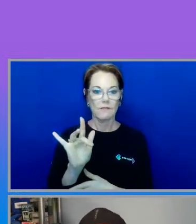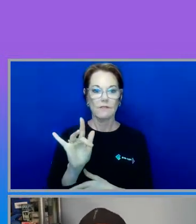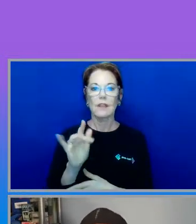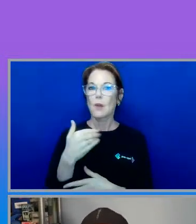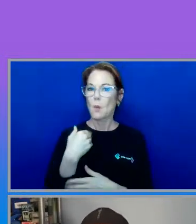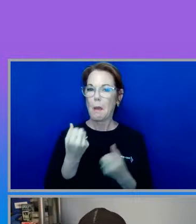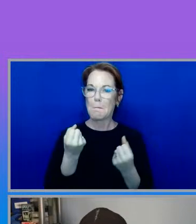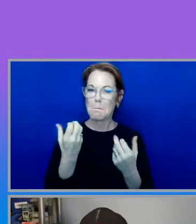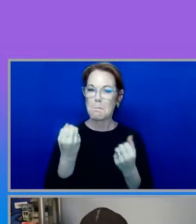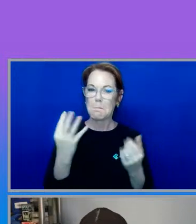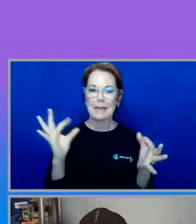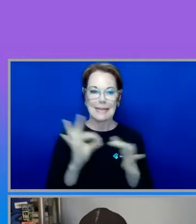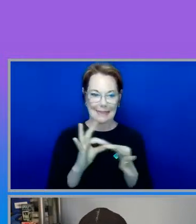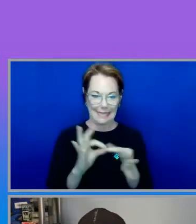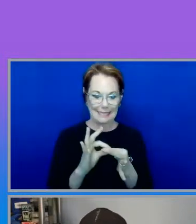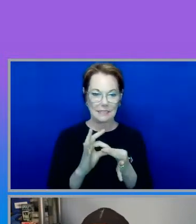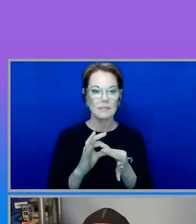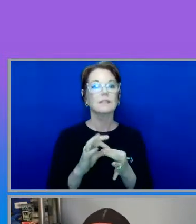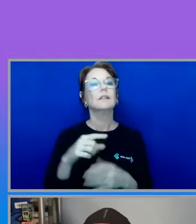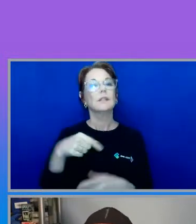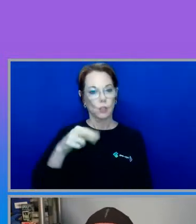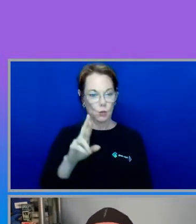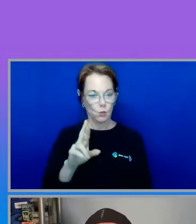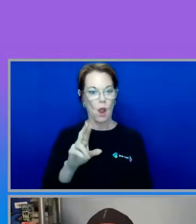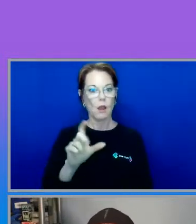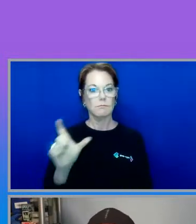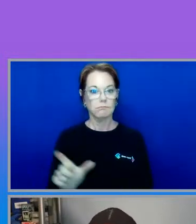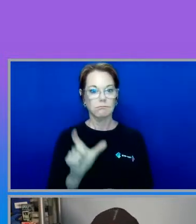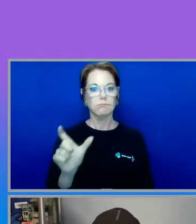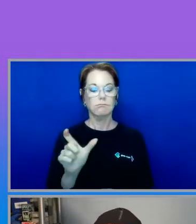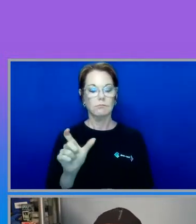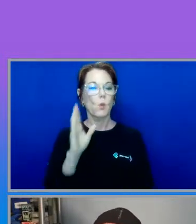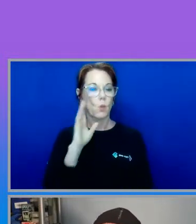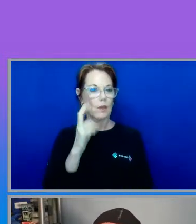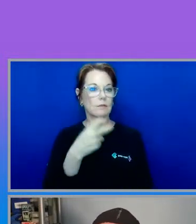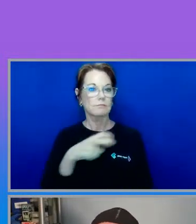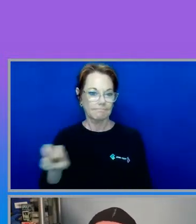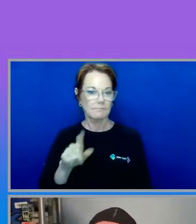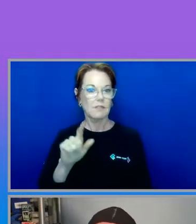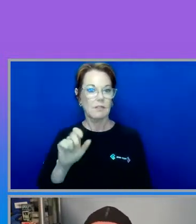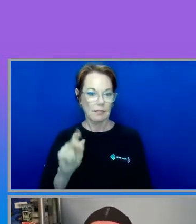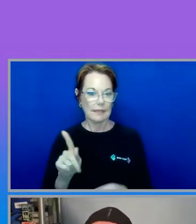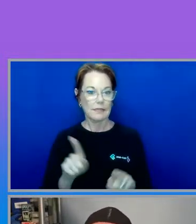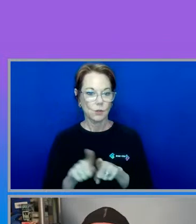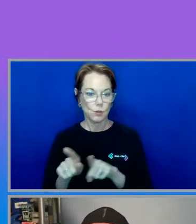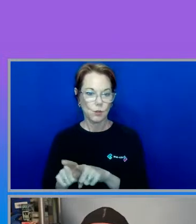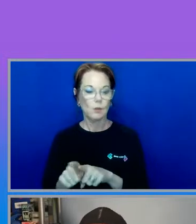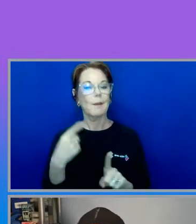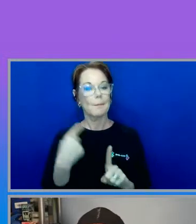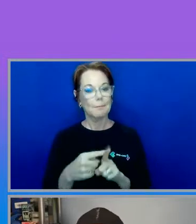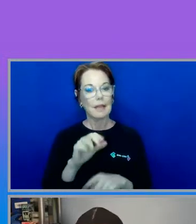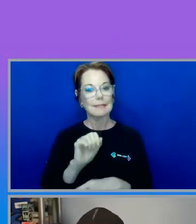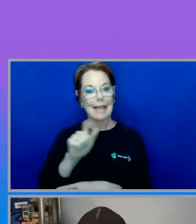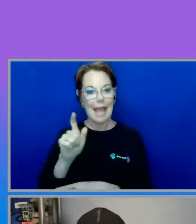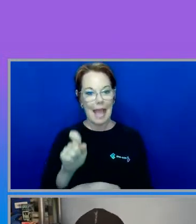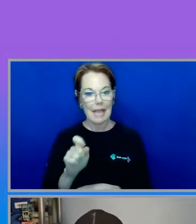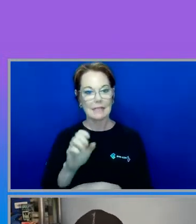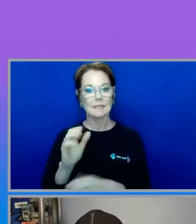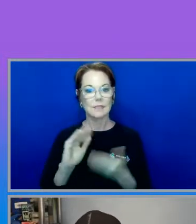useful links. The QR code will also get you to that GitHub link. The repo includes links to communities where we can carry